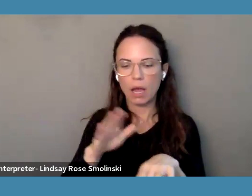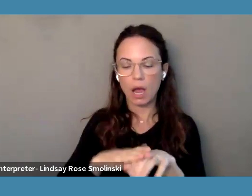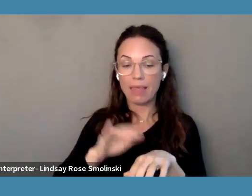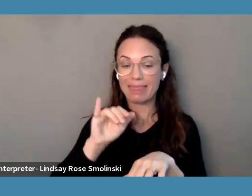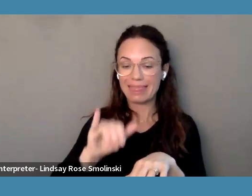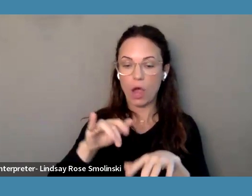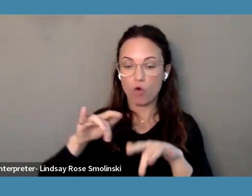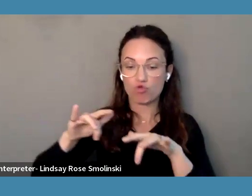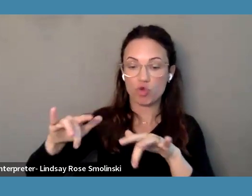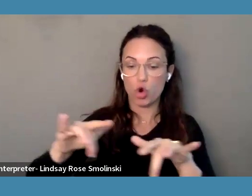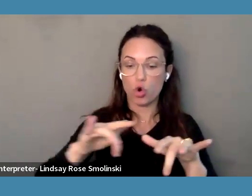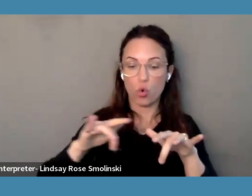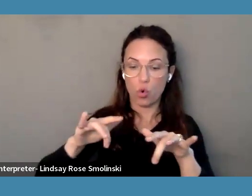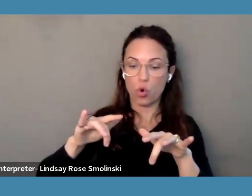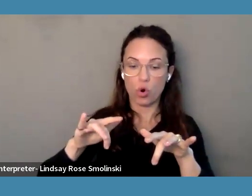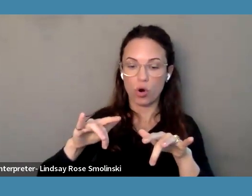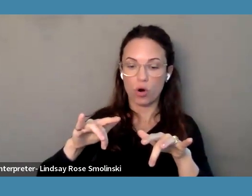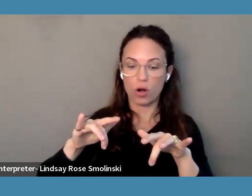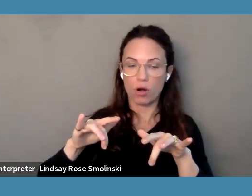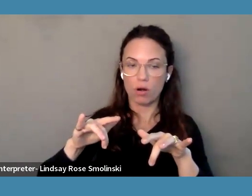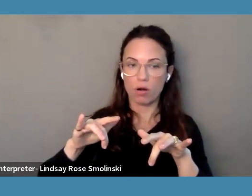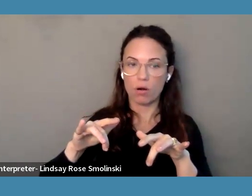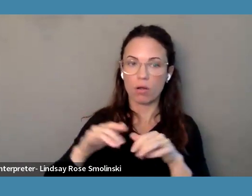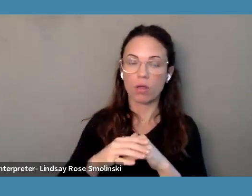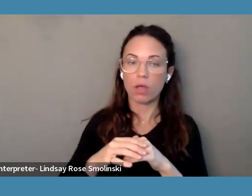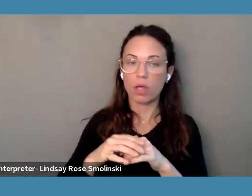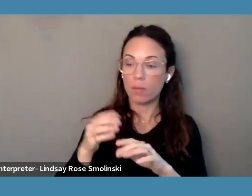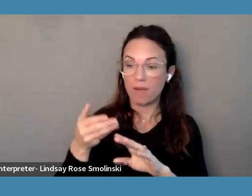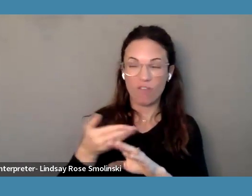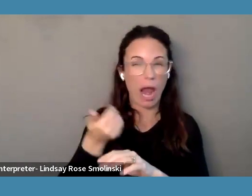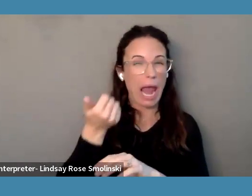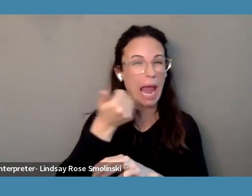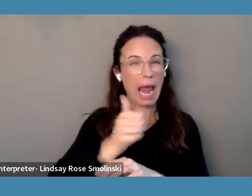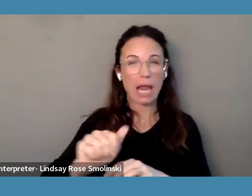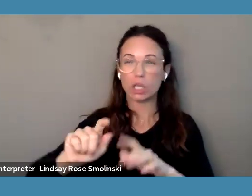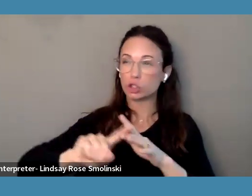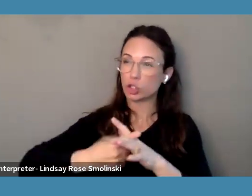and that's what happens prior to anything getting started. So that's very first.